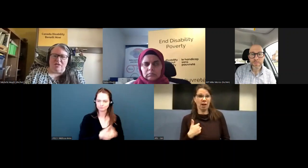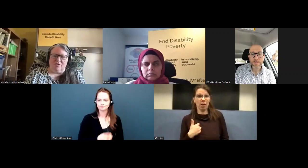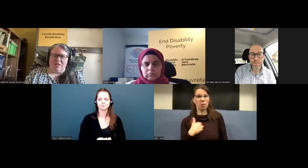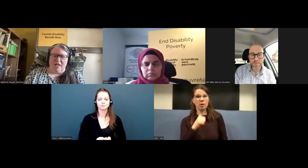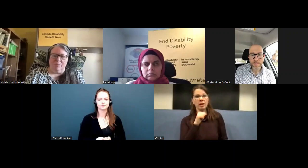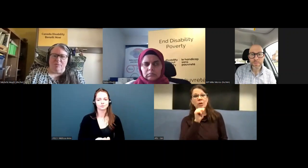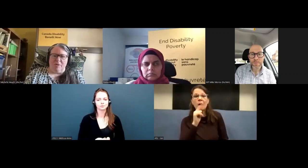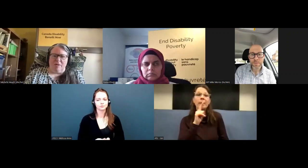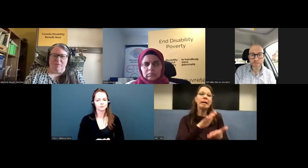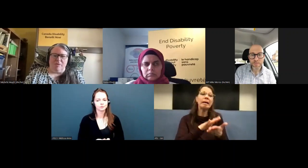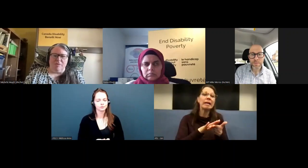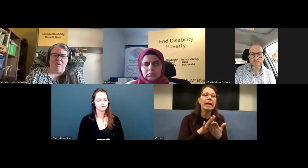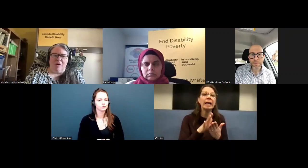DISABLED PEOPLE, RIGHT.